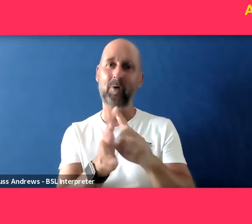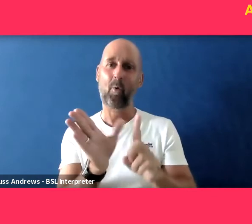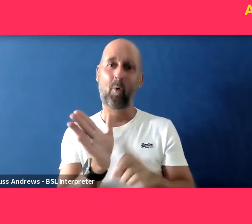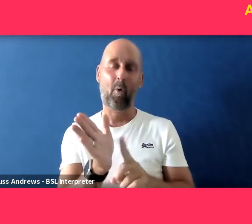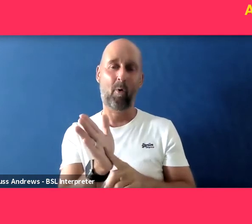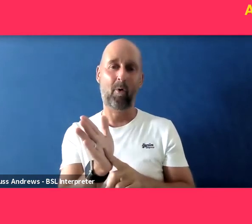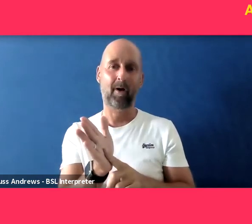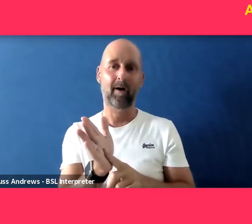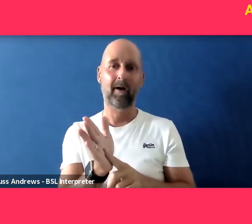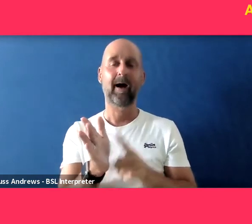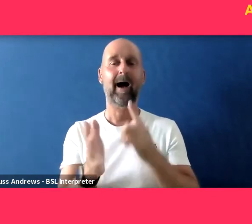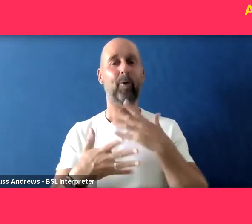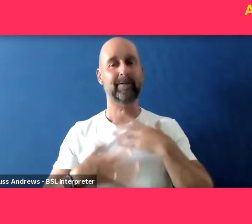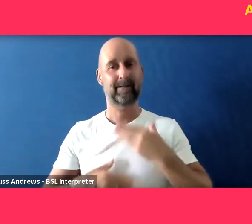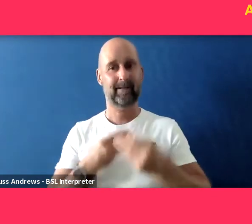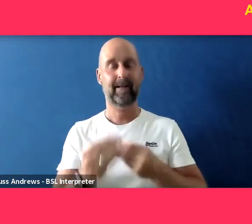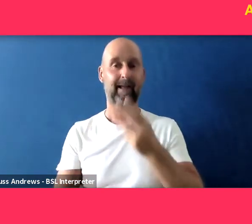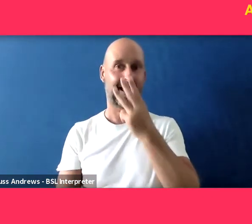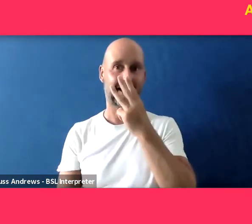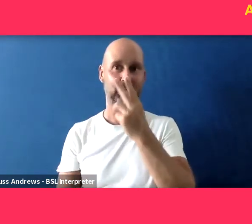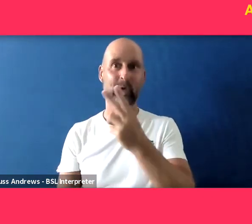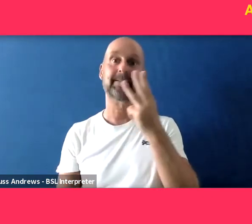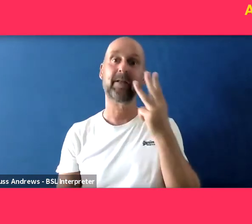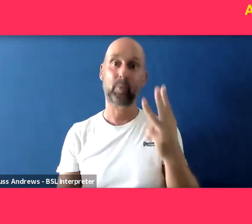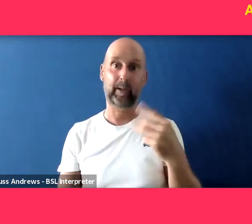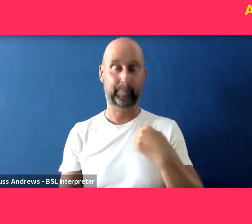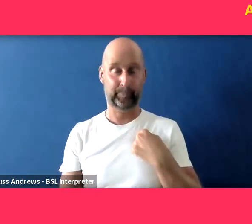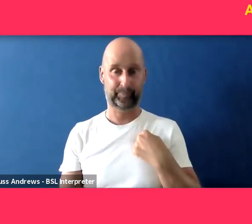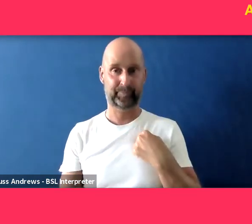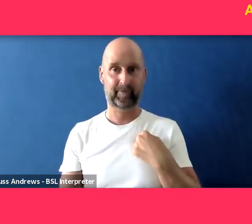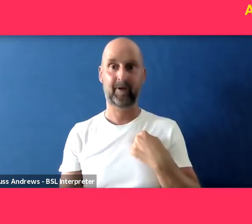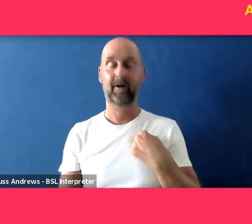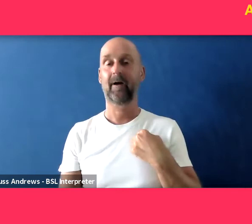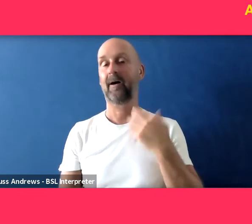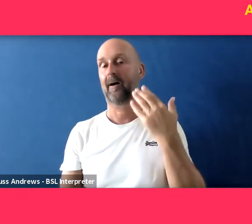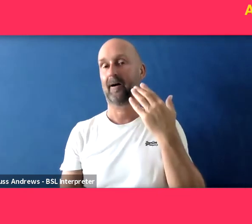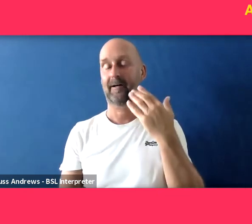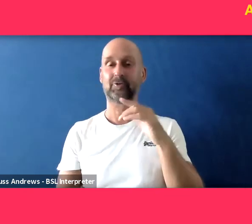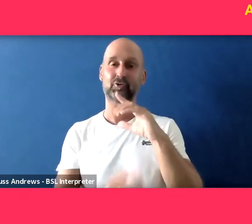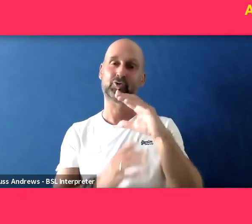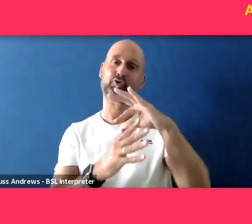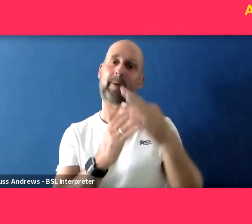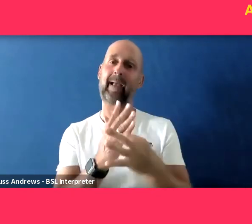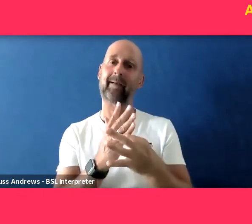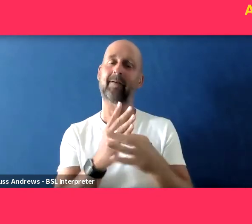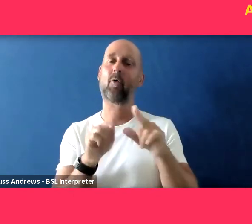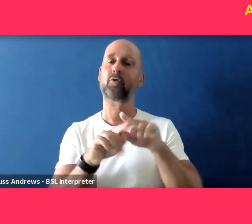audio description I am a 23 year women of colour of Jamaican and British heritage. I have brown